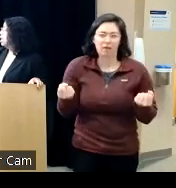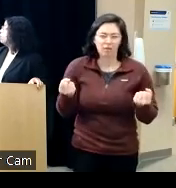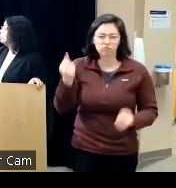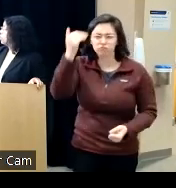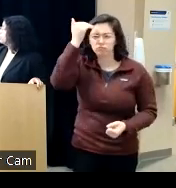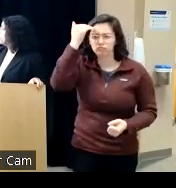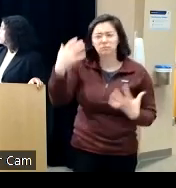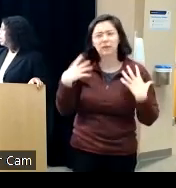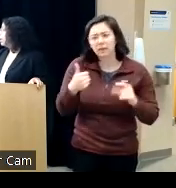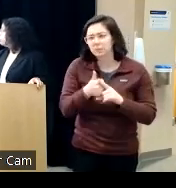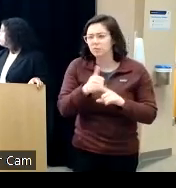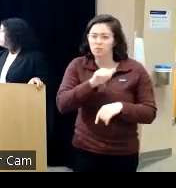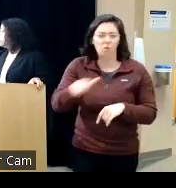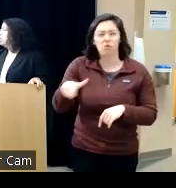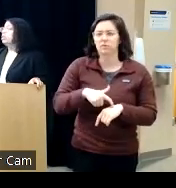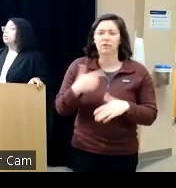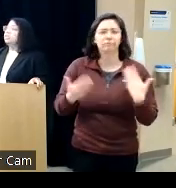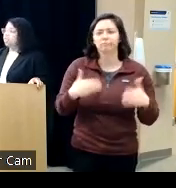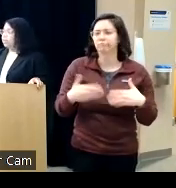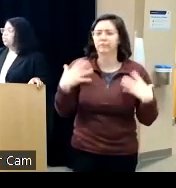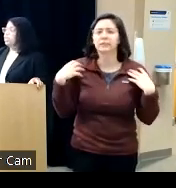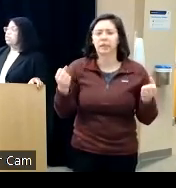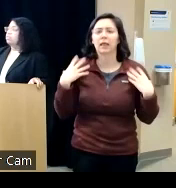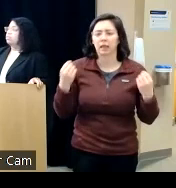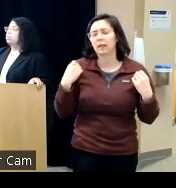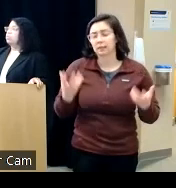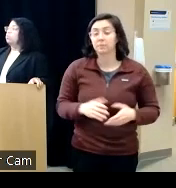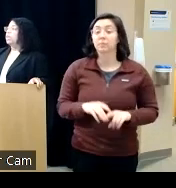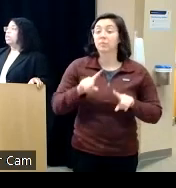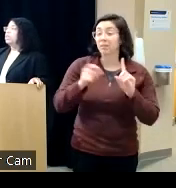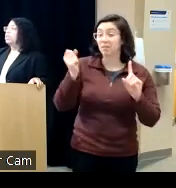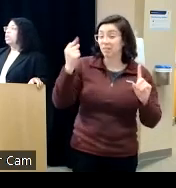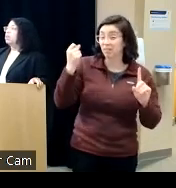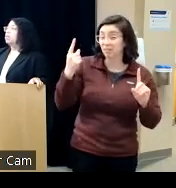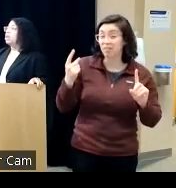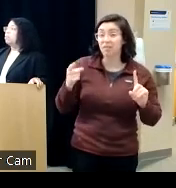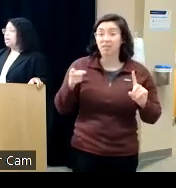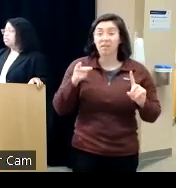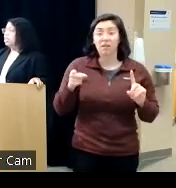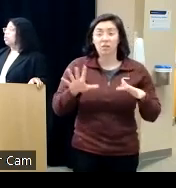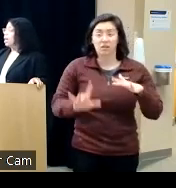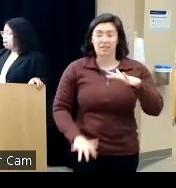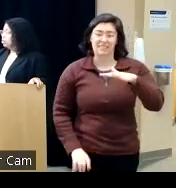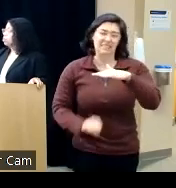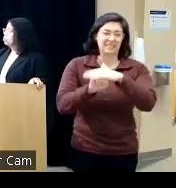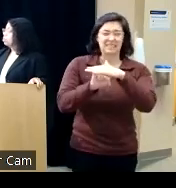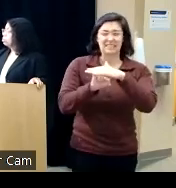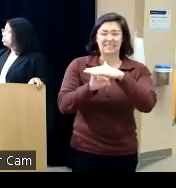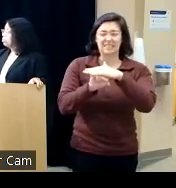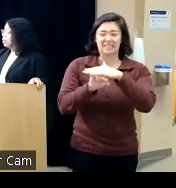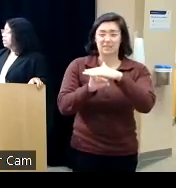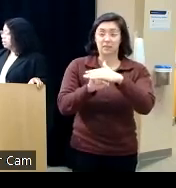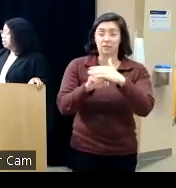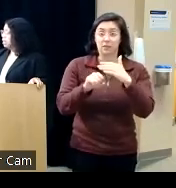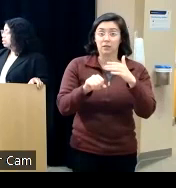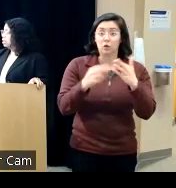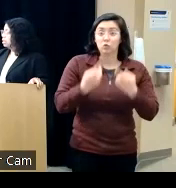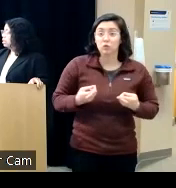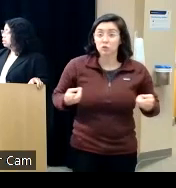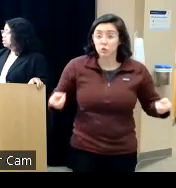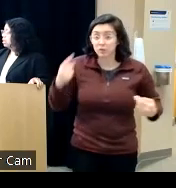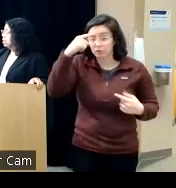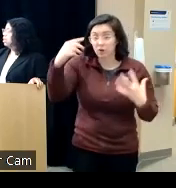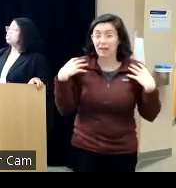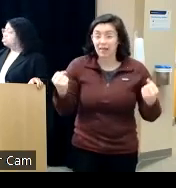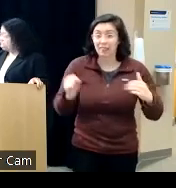they heal themselves all the time the difference is when their capacity or capital for healing is